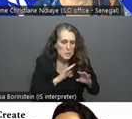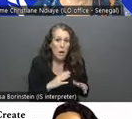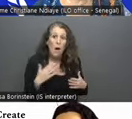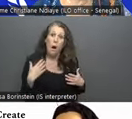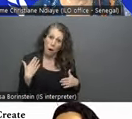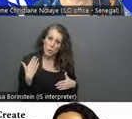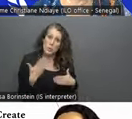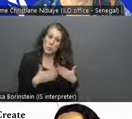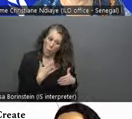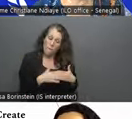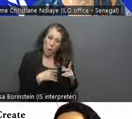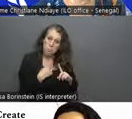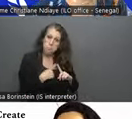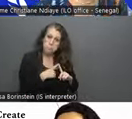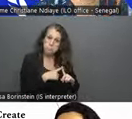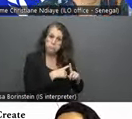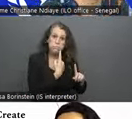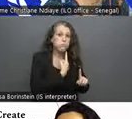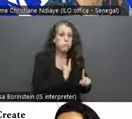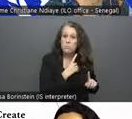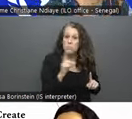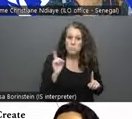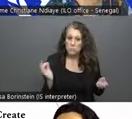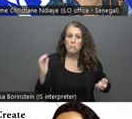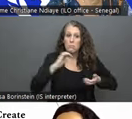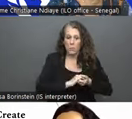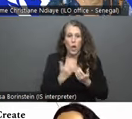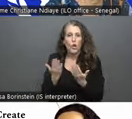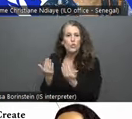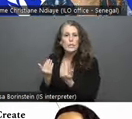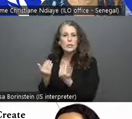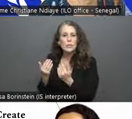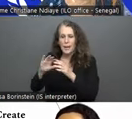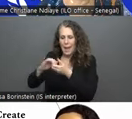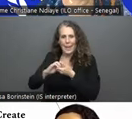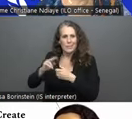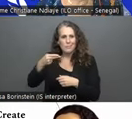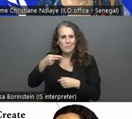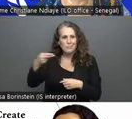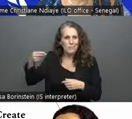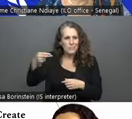that we partnered with a recruitment agency age enabled, who helped us identify candidates